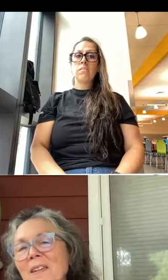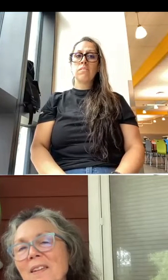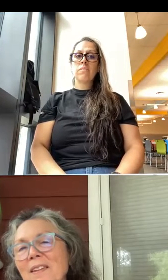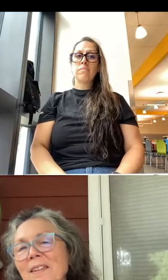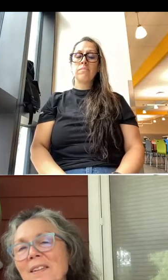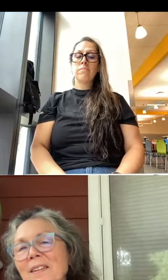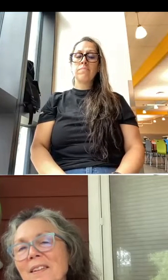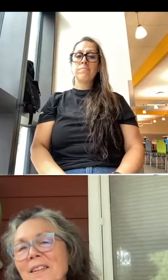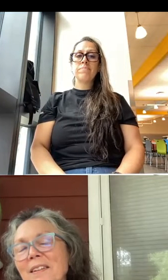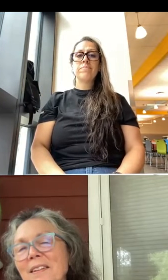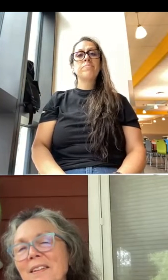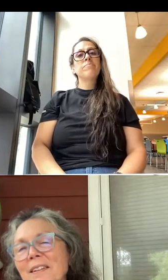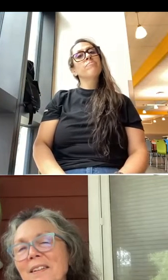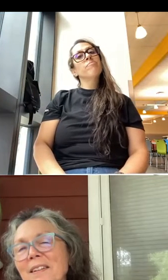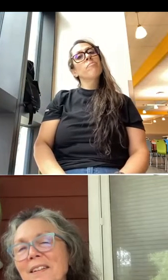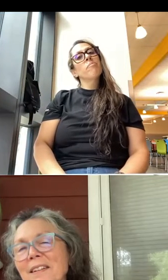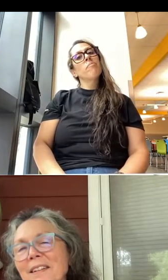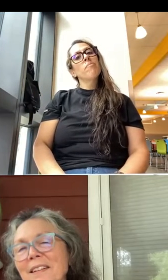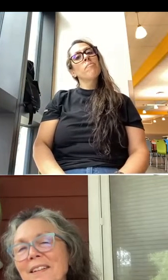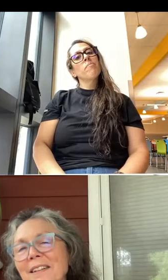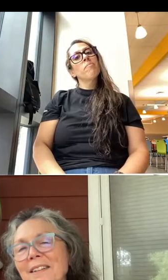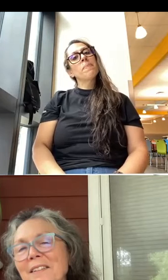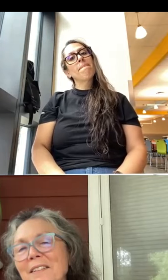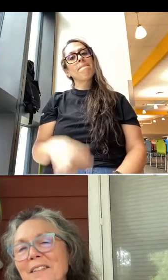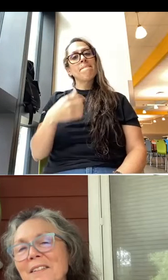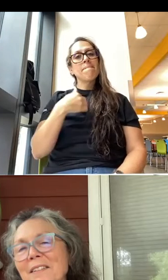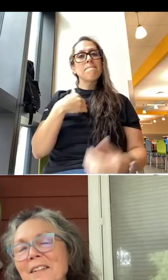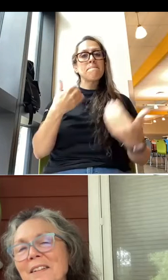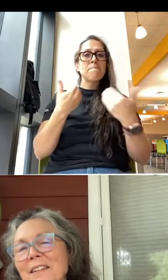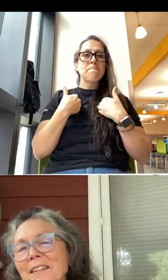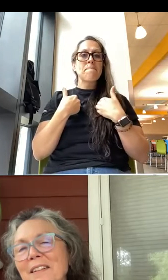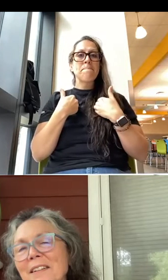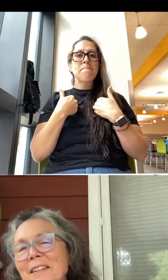i have a little bit of a vision, though I don't know how